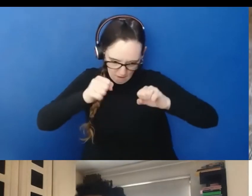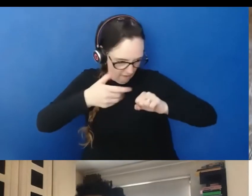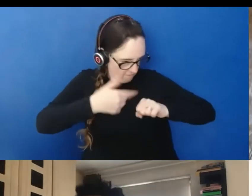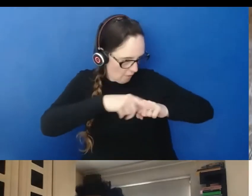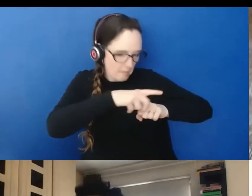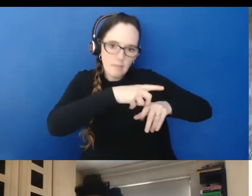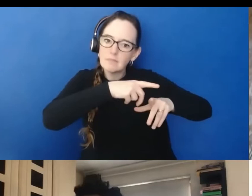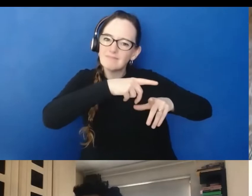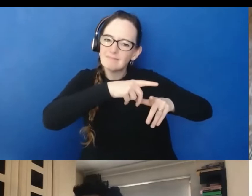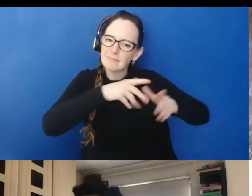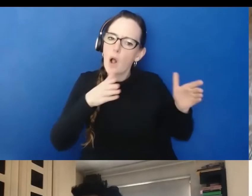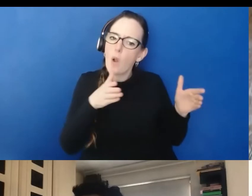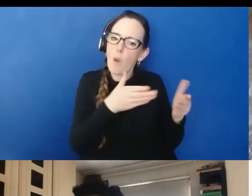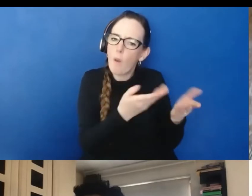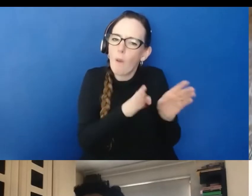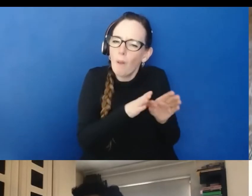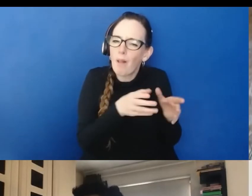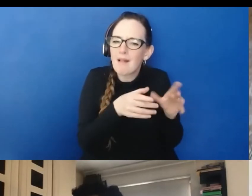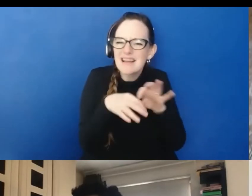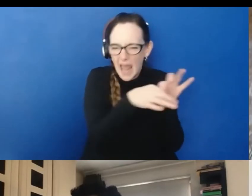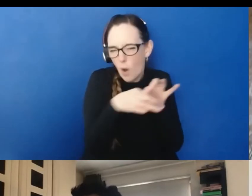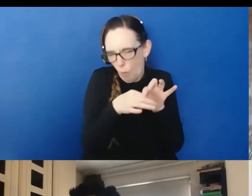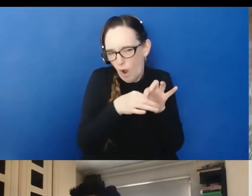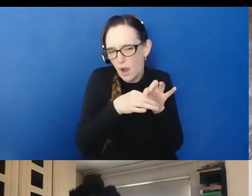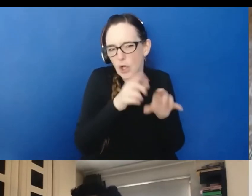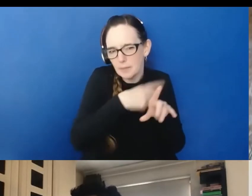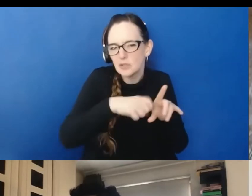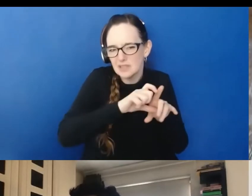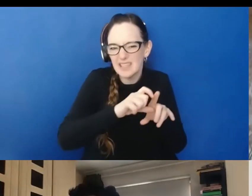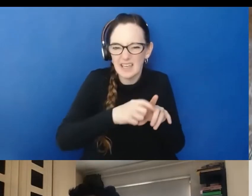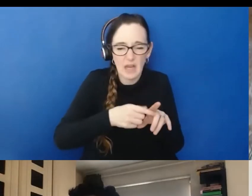or that network of people we had been working with throughout the years and of course very much